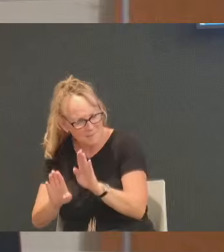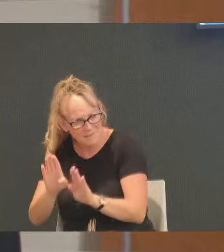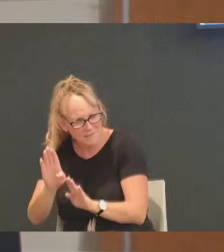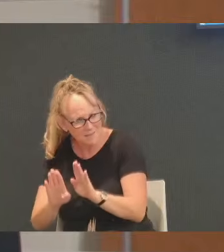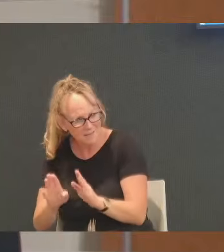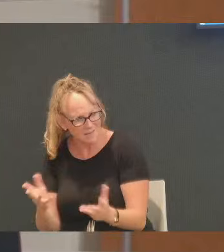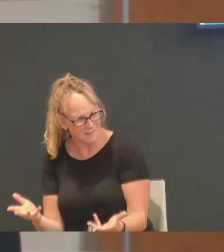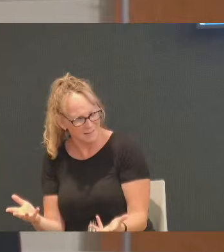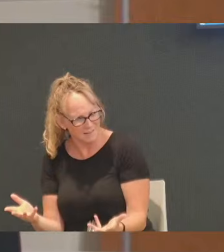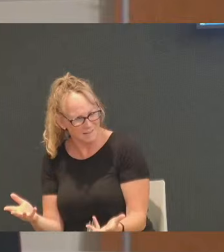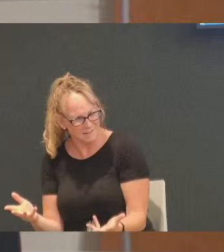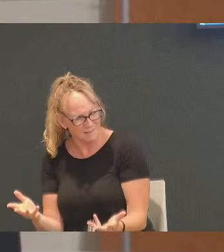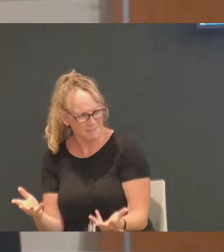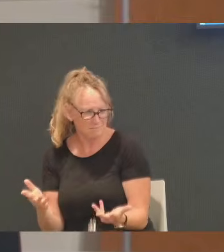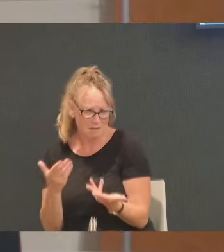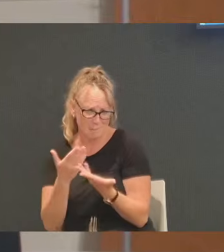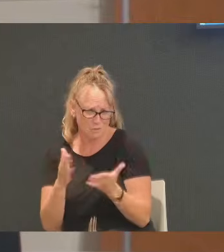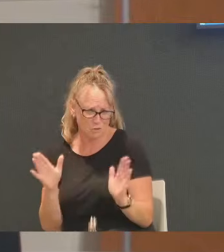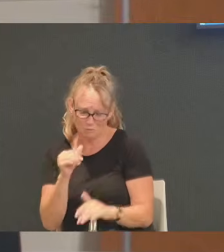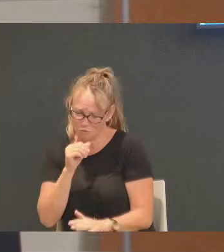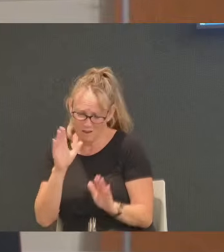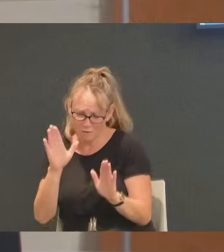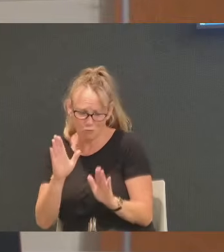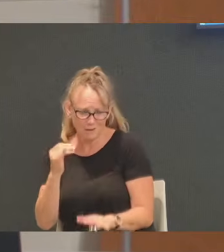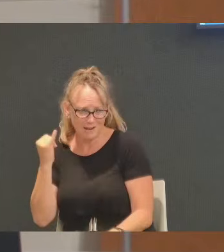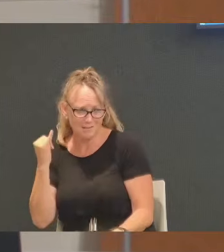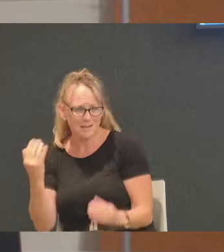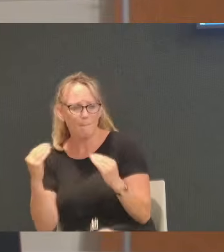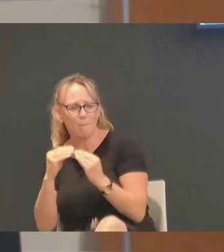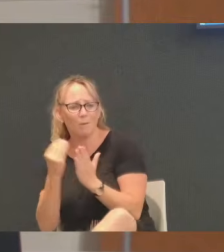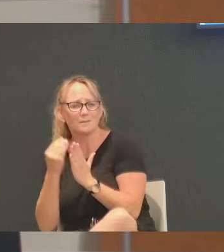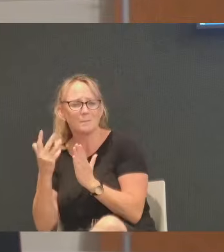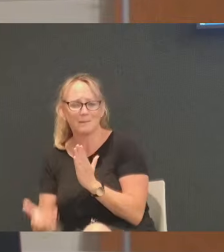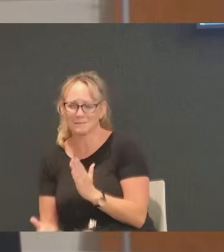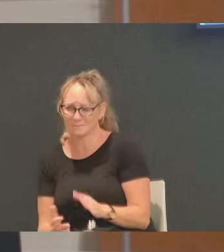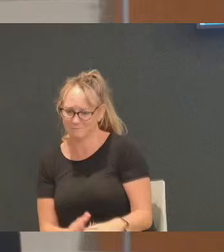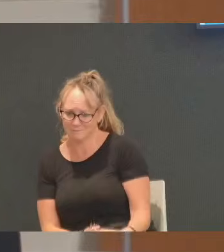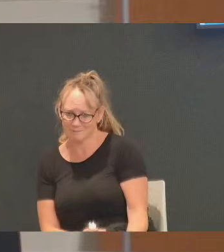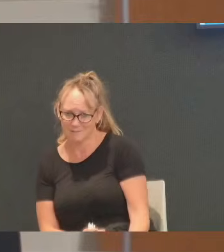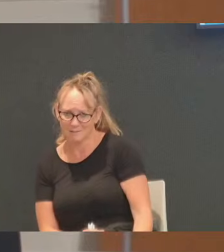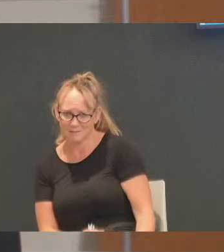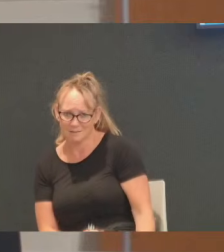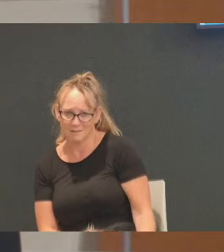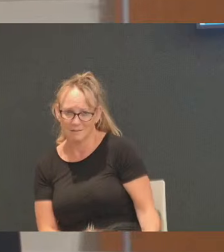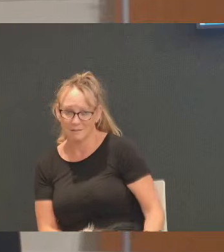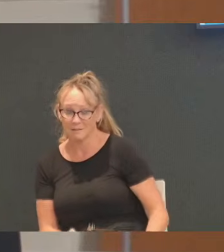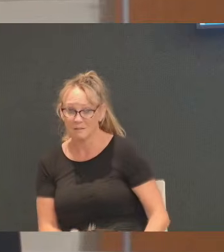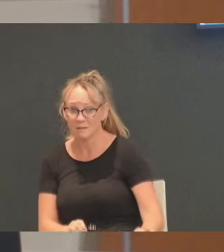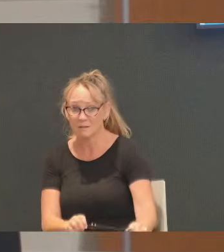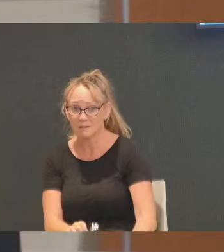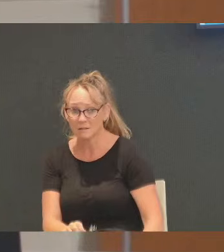generally a great idea. I understand the need for this. I assume it's for upcoming events that